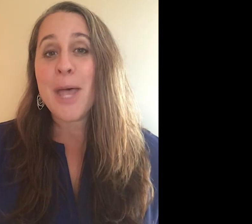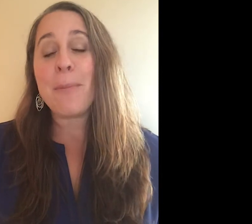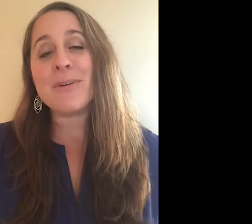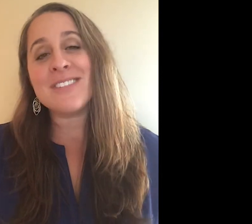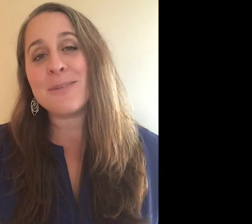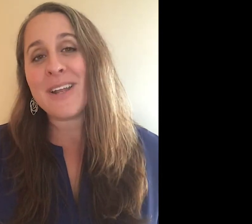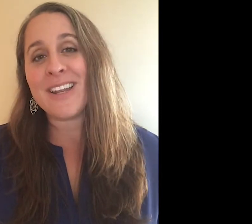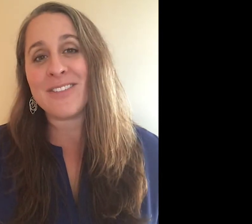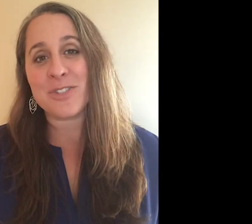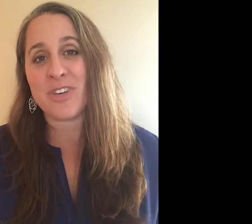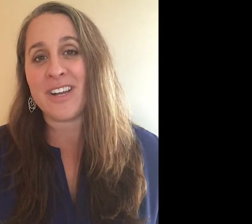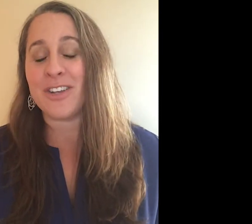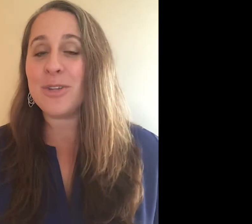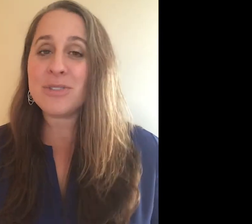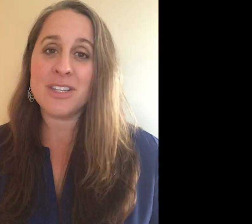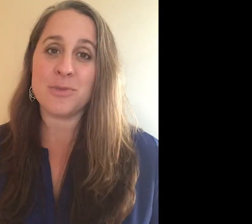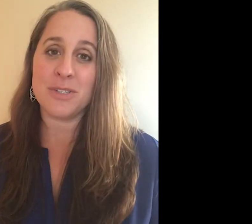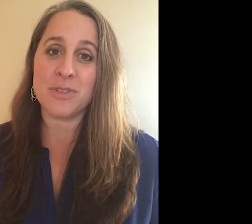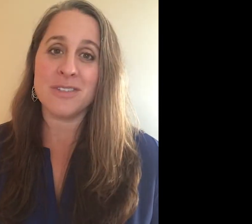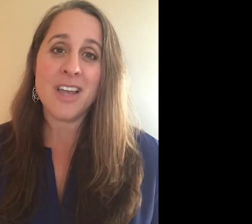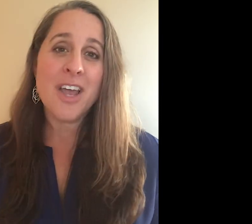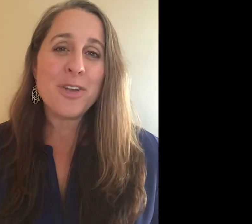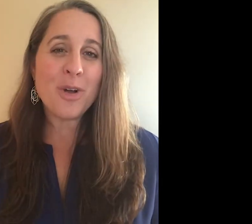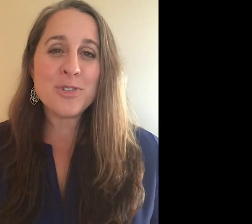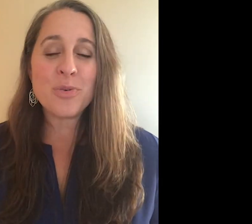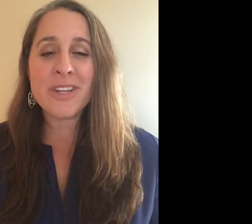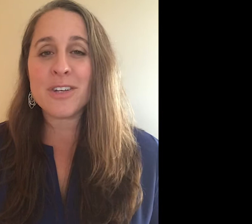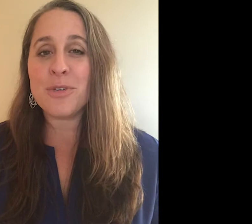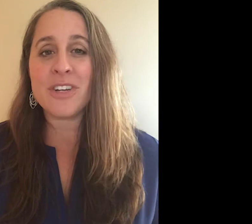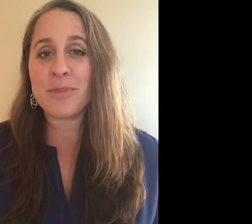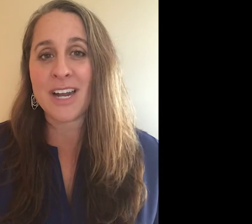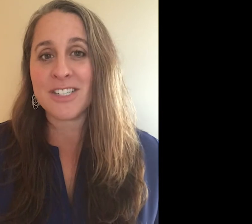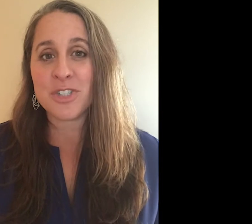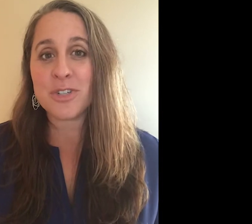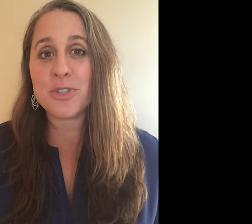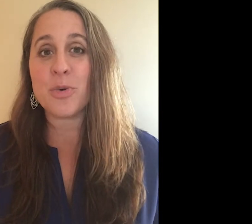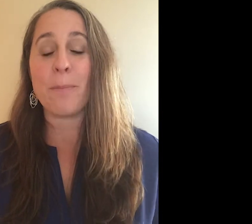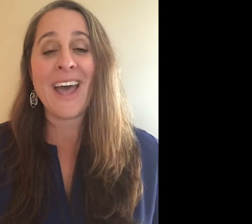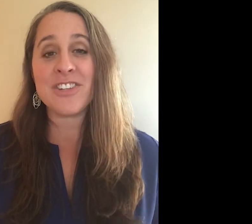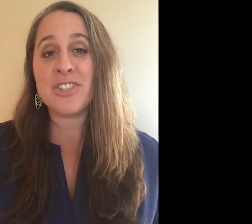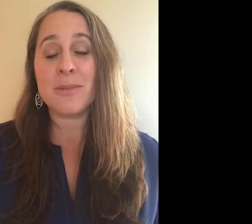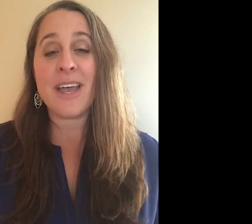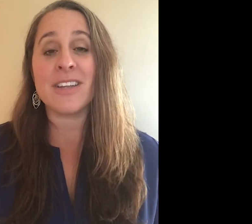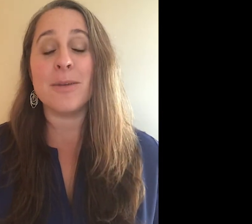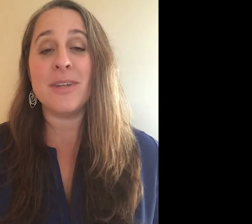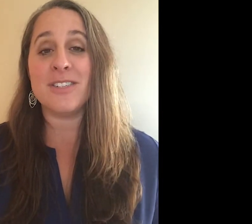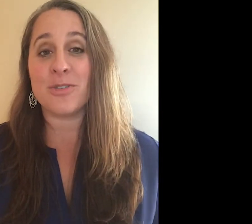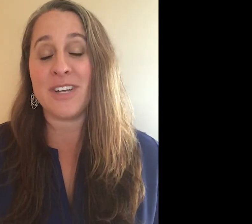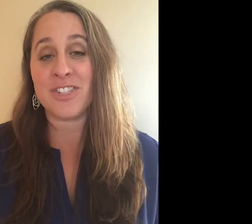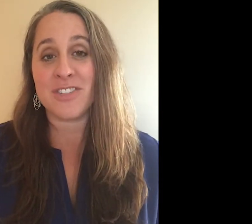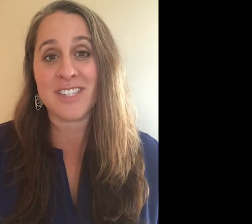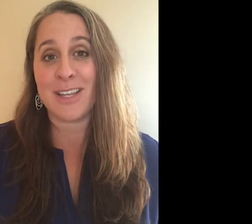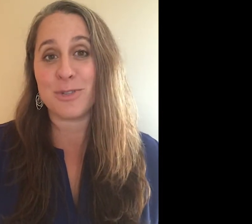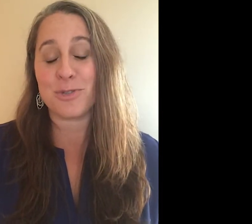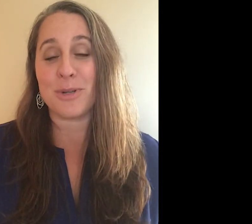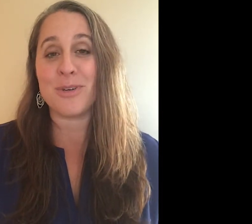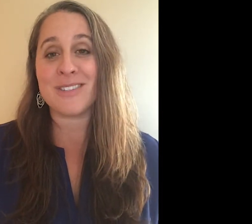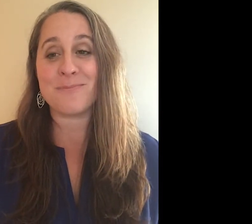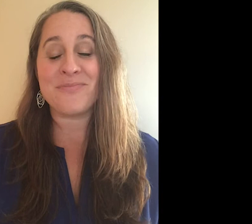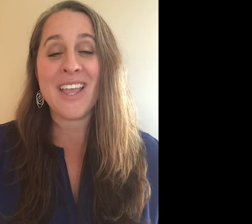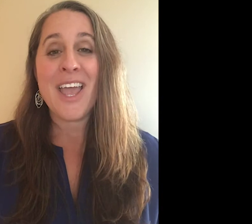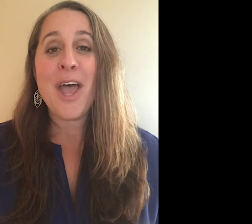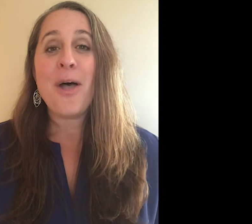By participating and using these resources, you will join a community of practitioners who are passionate and committed to the creation of sign language storybooks.